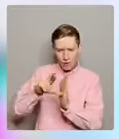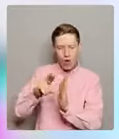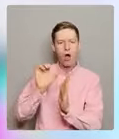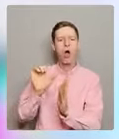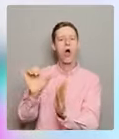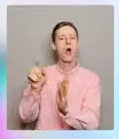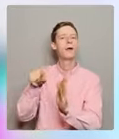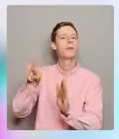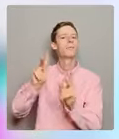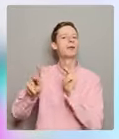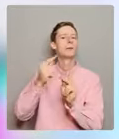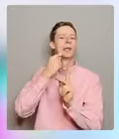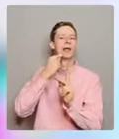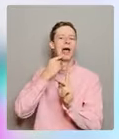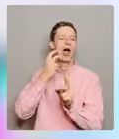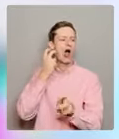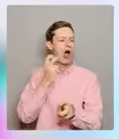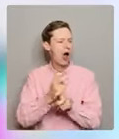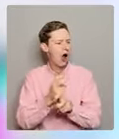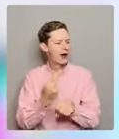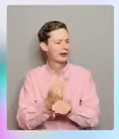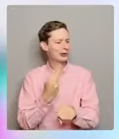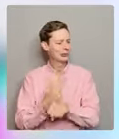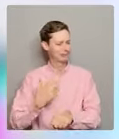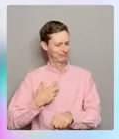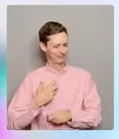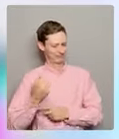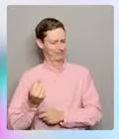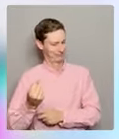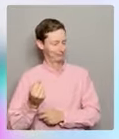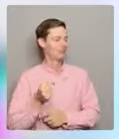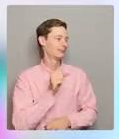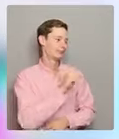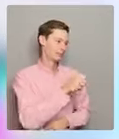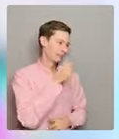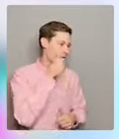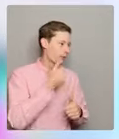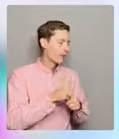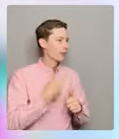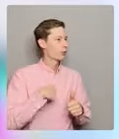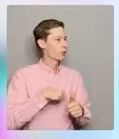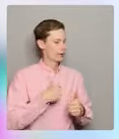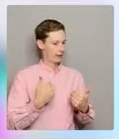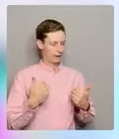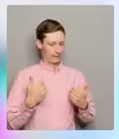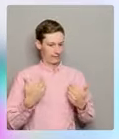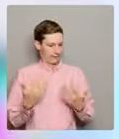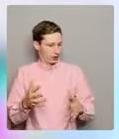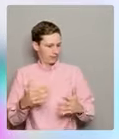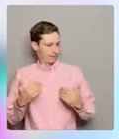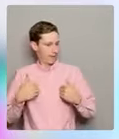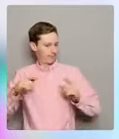Yeah. Yeah. Even with these extra large ranges we built in, which we'd found supported